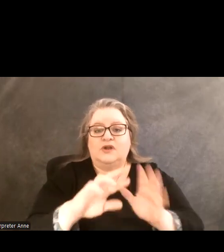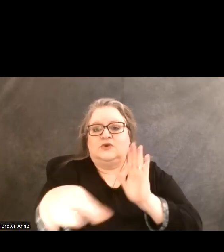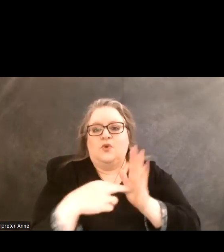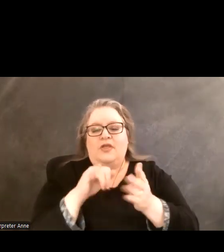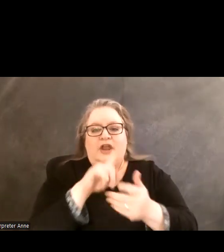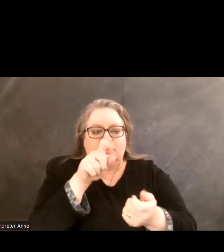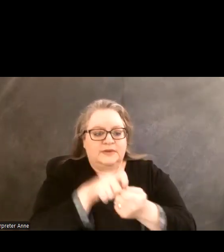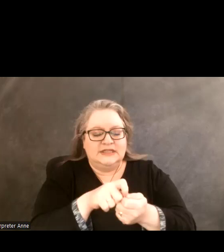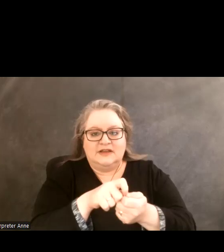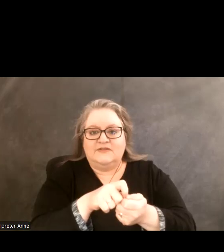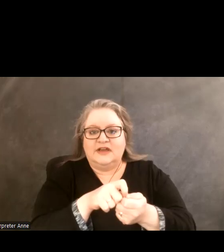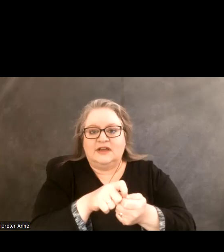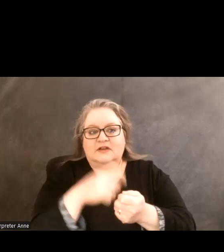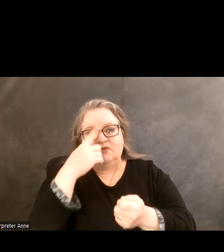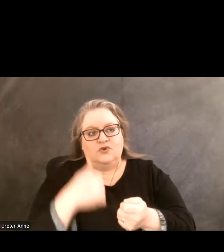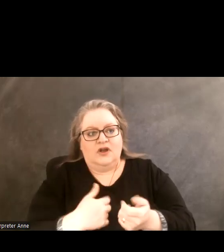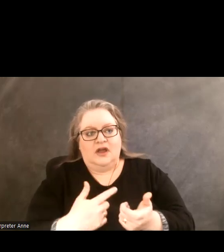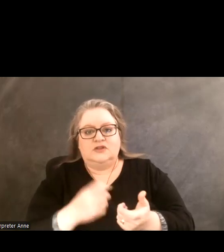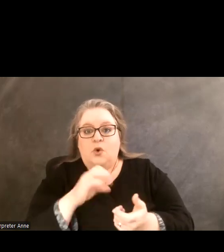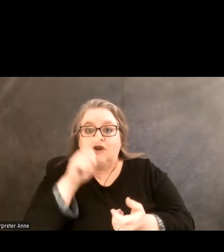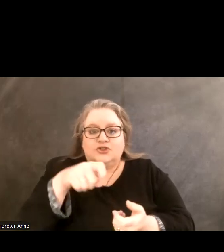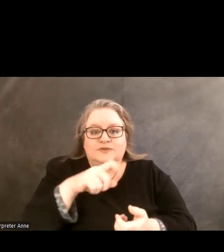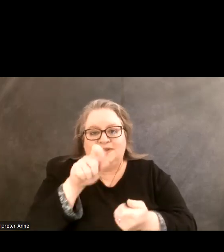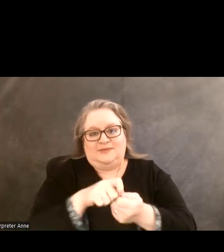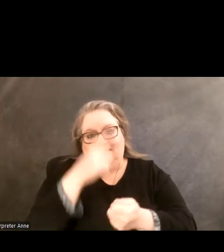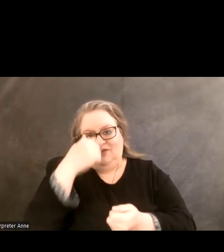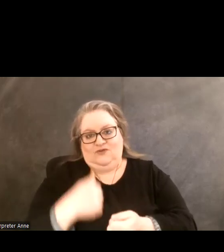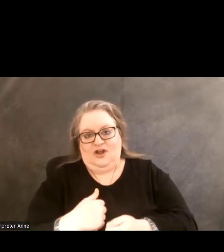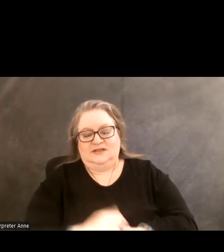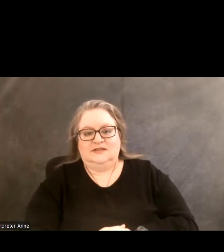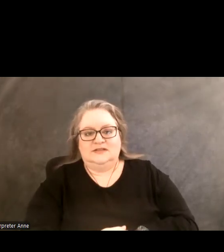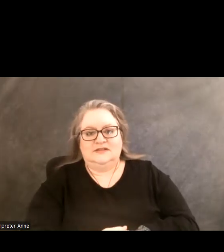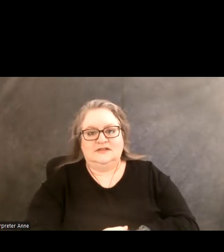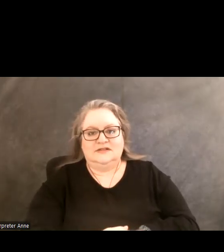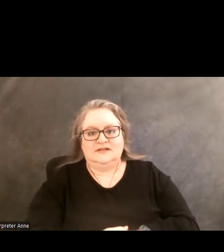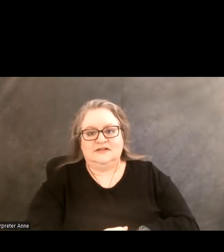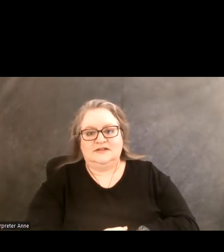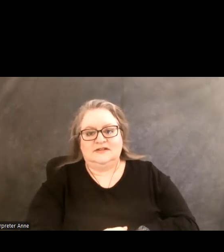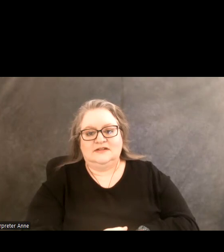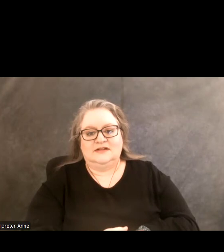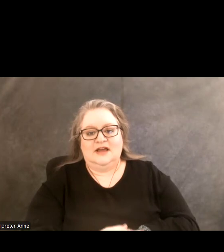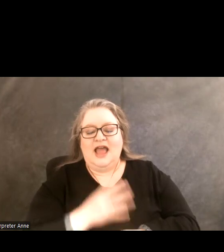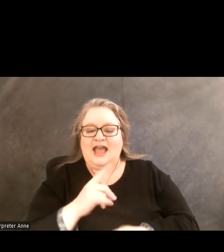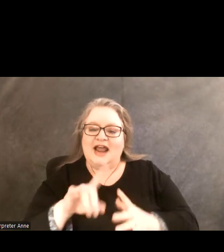or should be specific to us, and I started a little bit of a